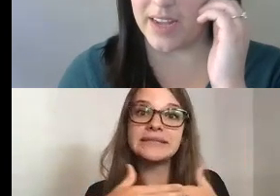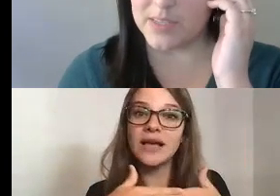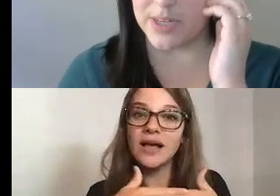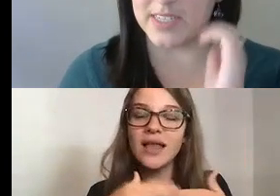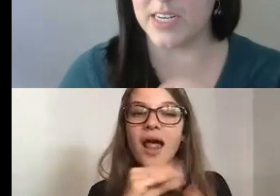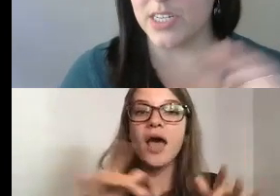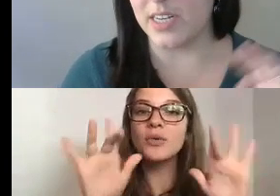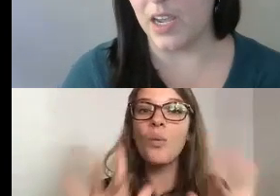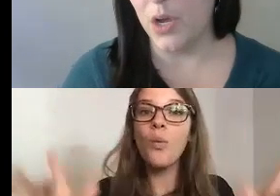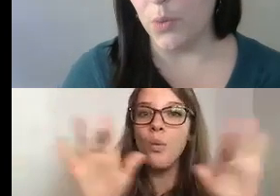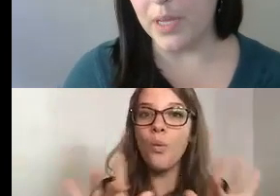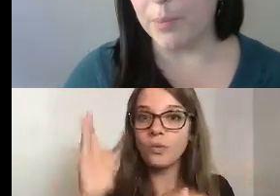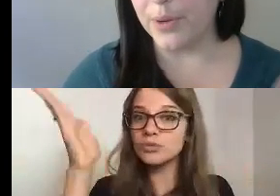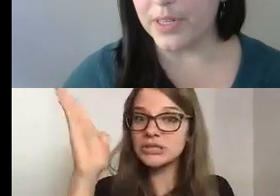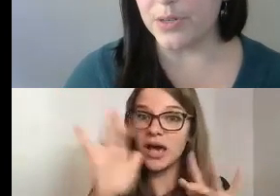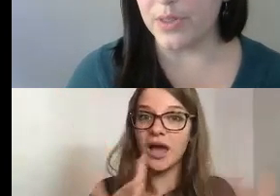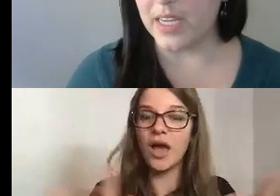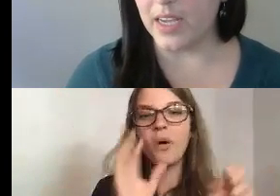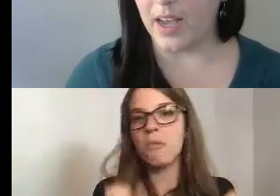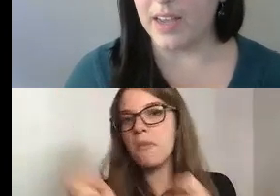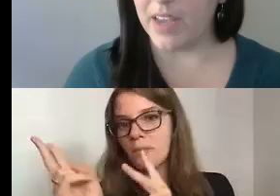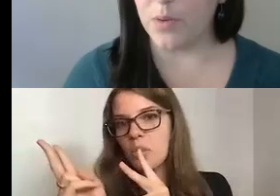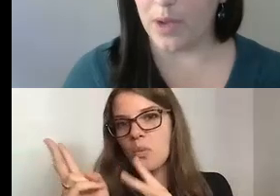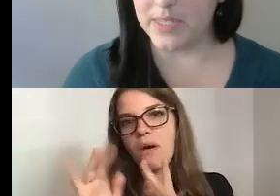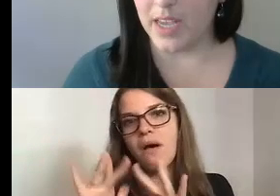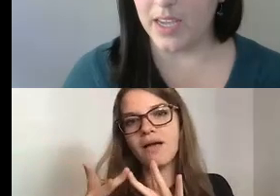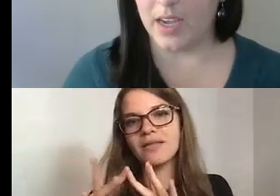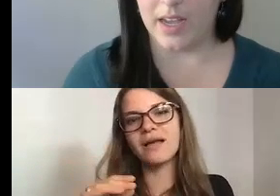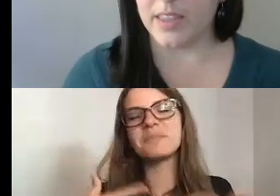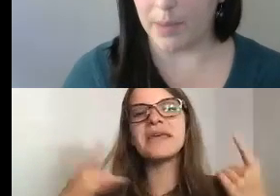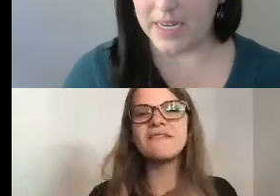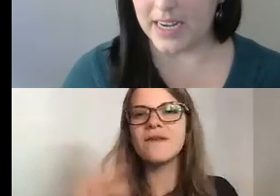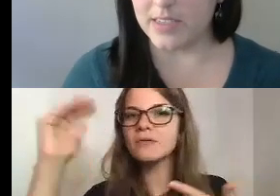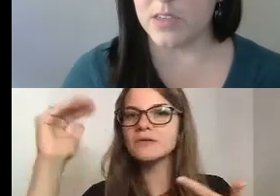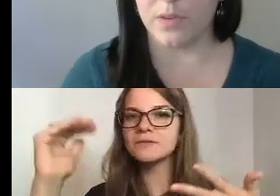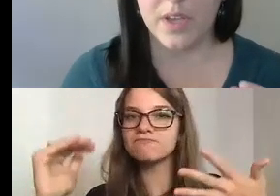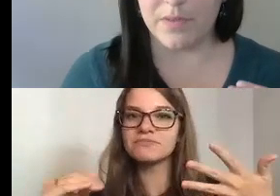of Ally's presentation today will be uploaded to the event website in the coming days so